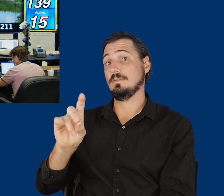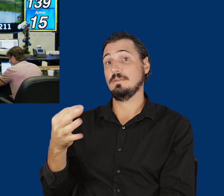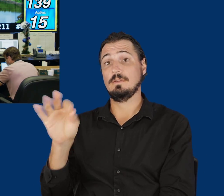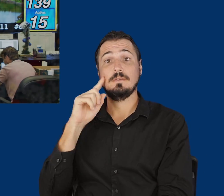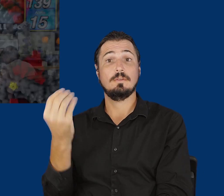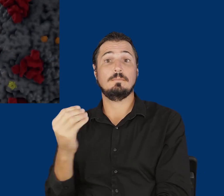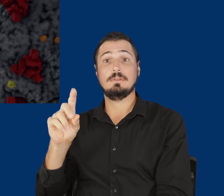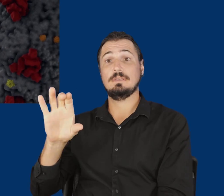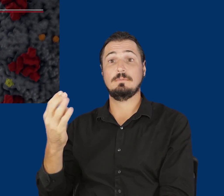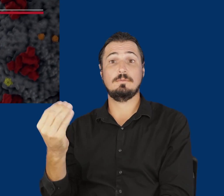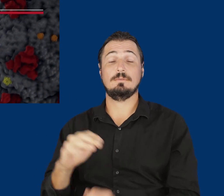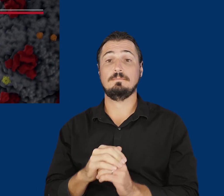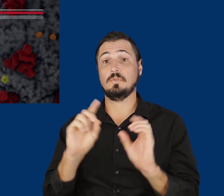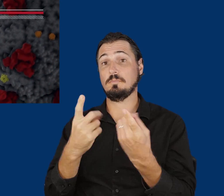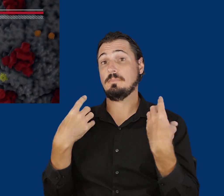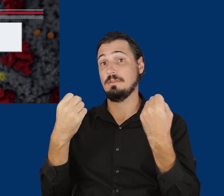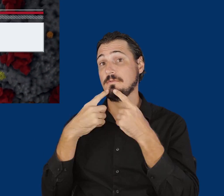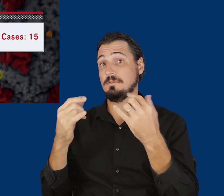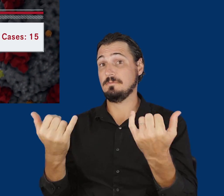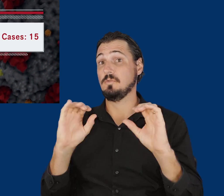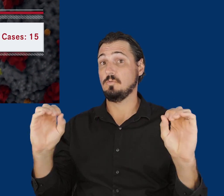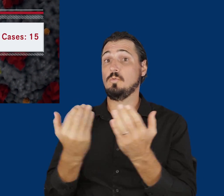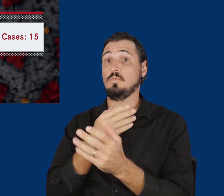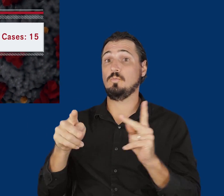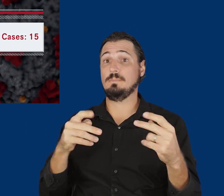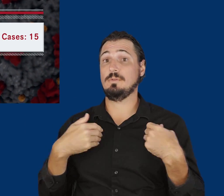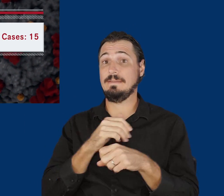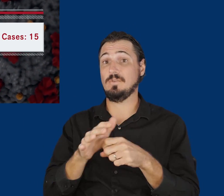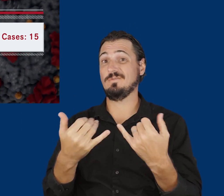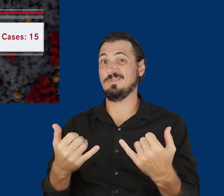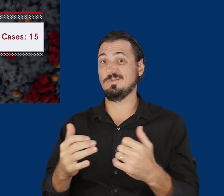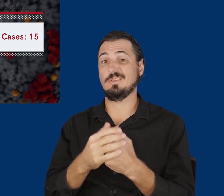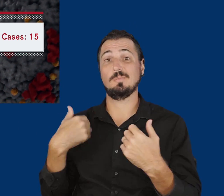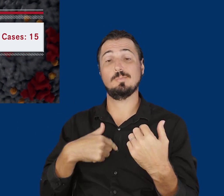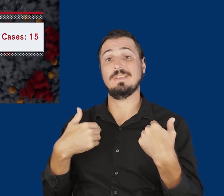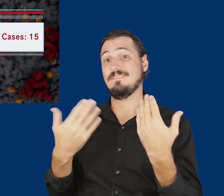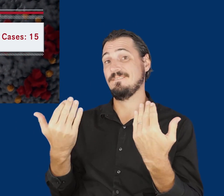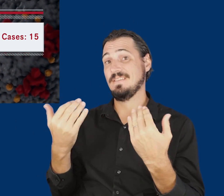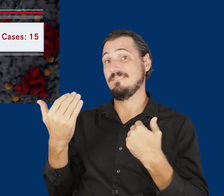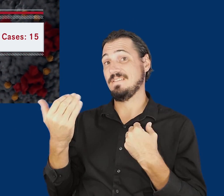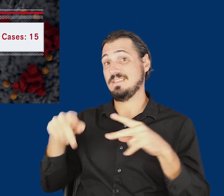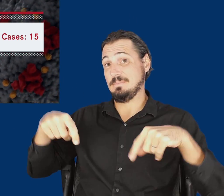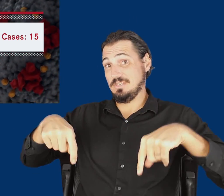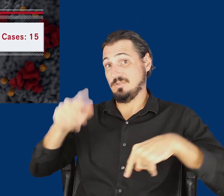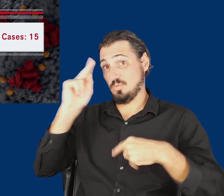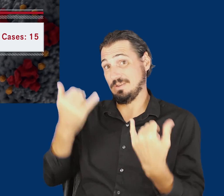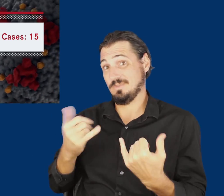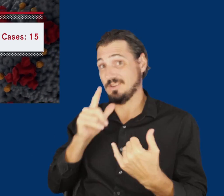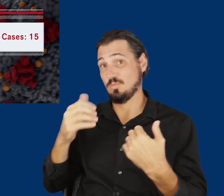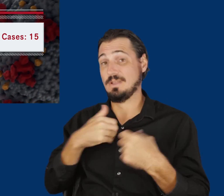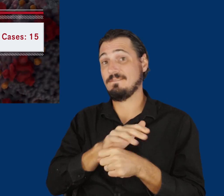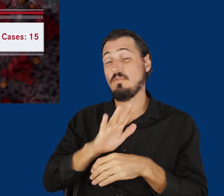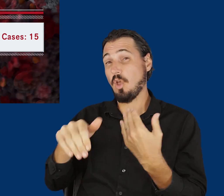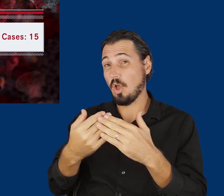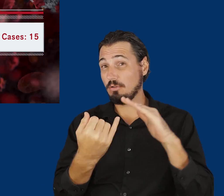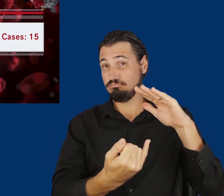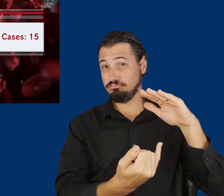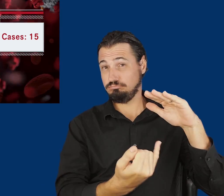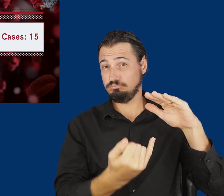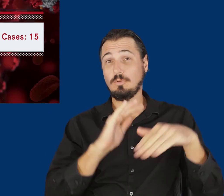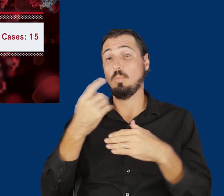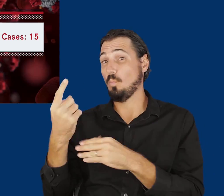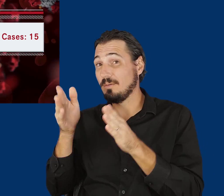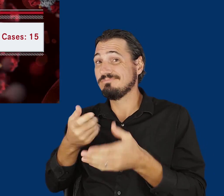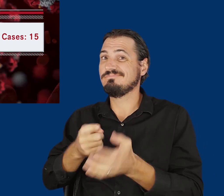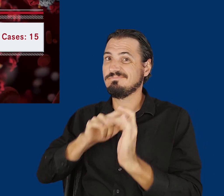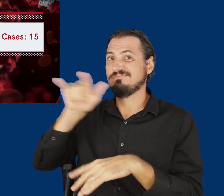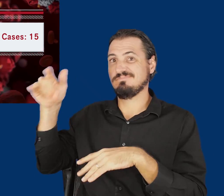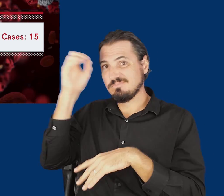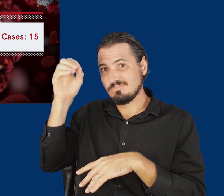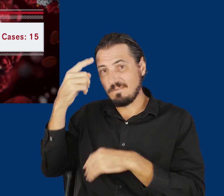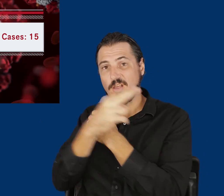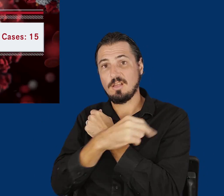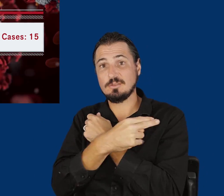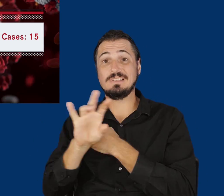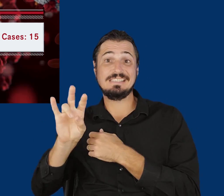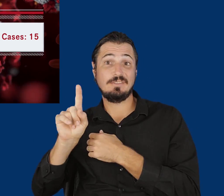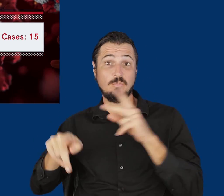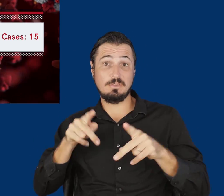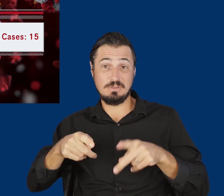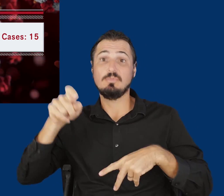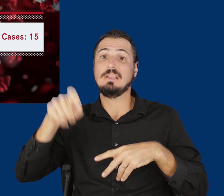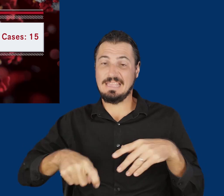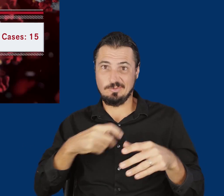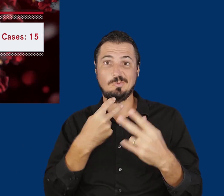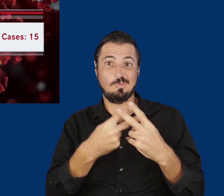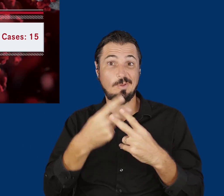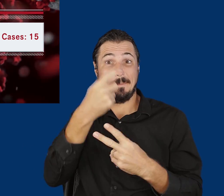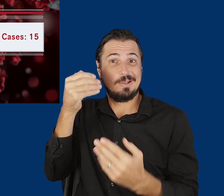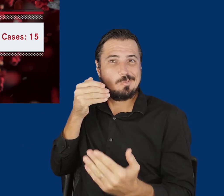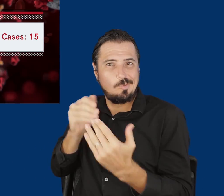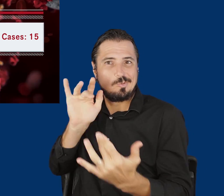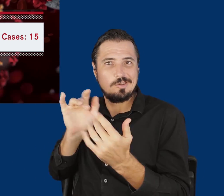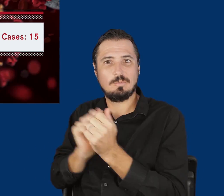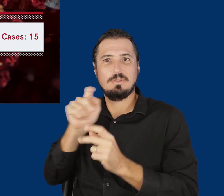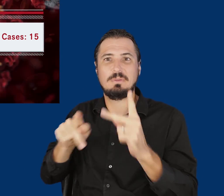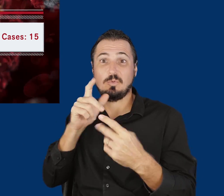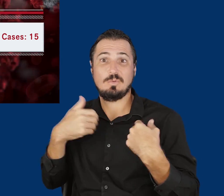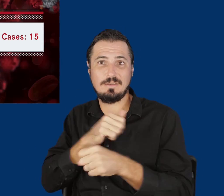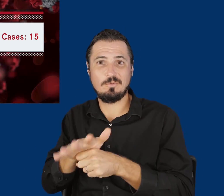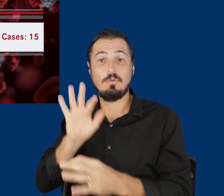We currently have 15 active cases, all are in isolation and one is hospitalized on Oahu. We have 71 people in health-directed quarantine as close contacts. Our cumulative case count is now 155